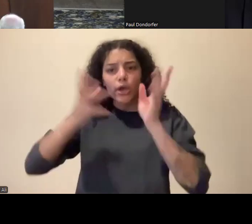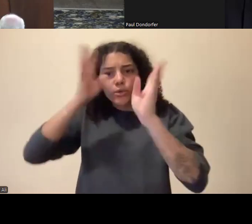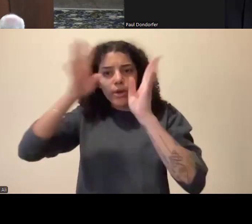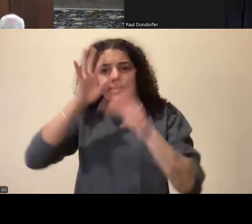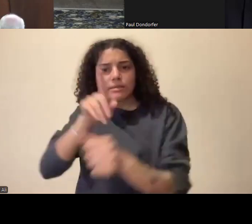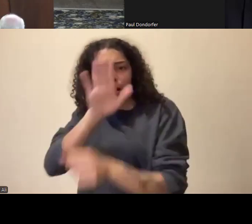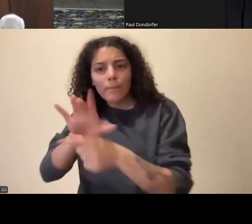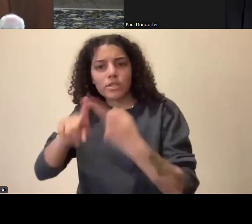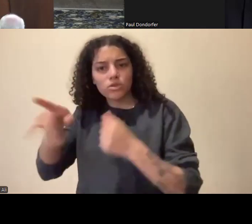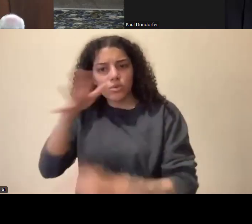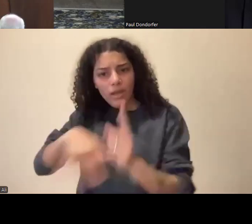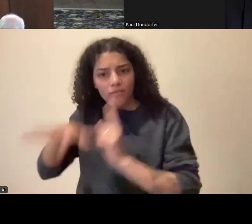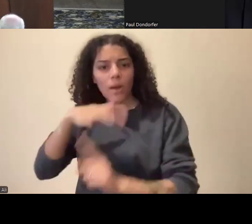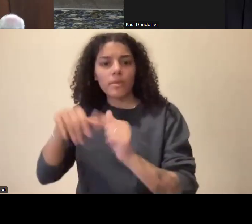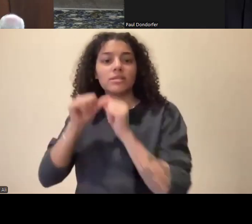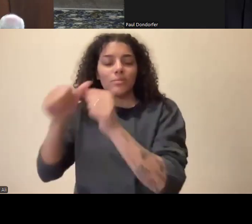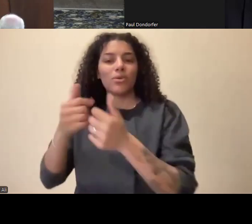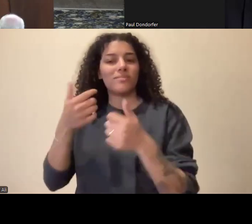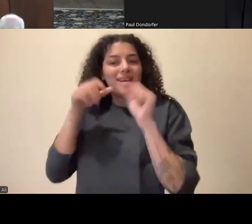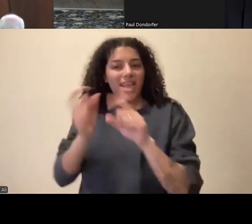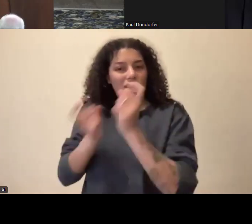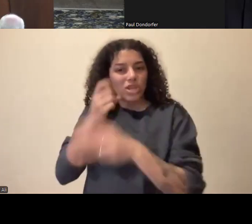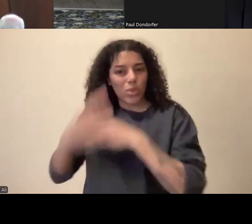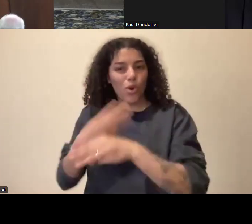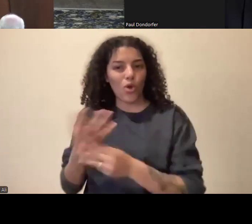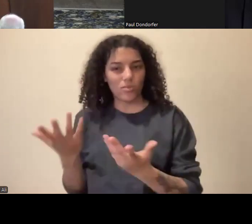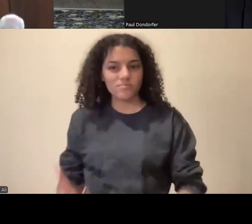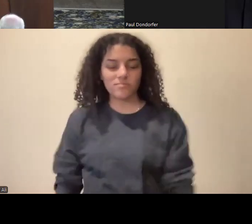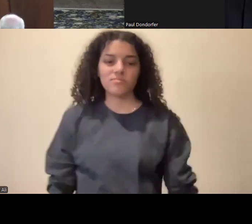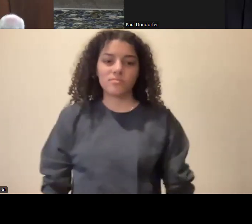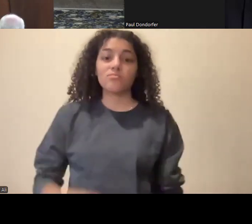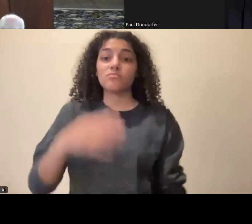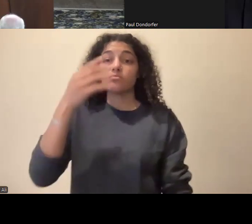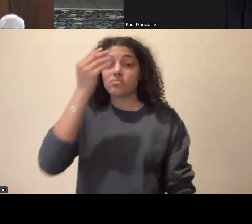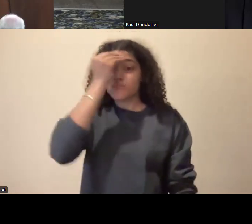can lead to a positive change in the world Now therefore let it be known that we Ibisha Roman